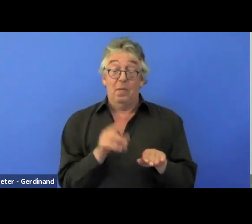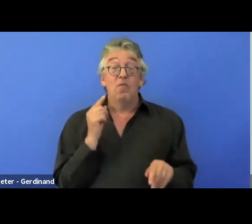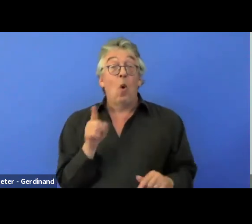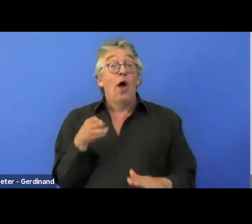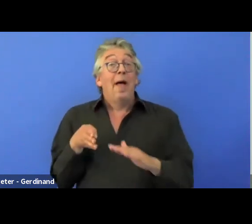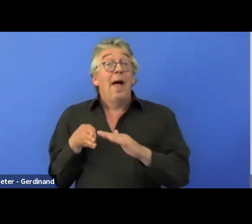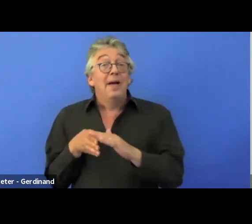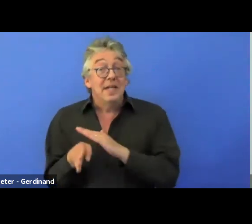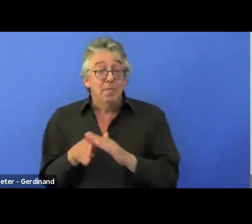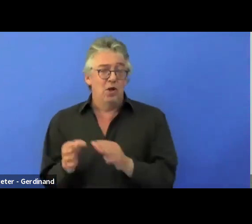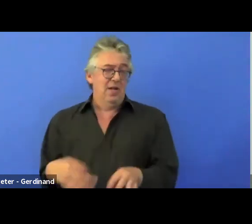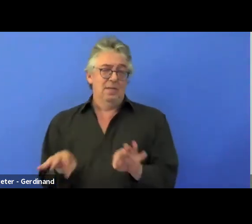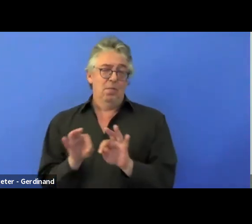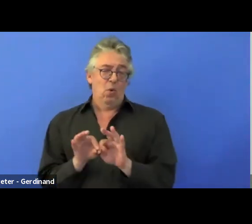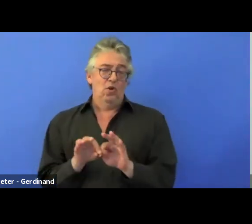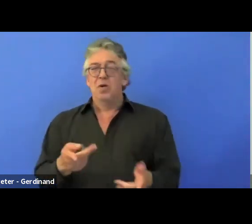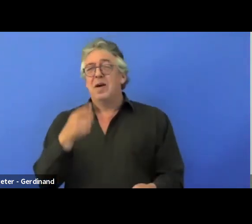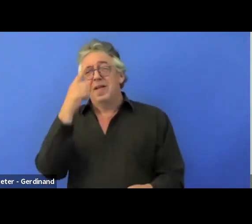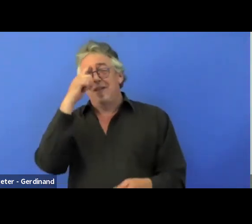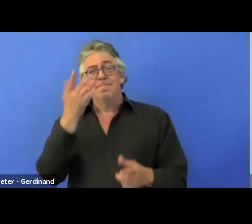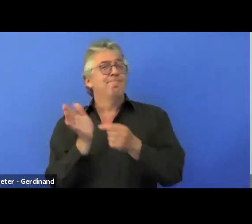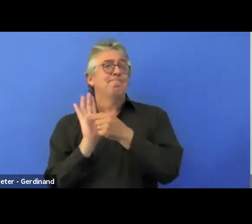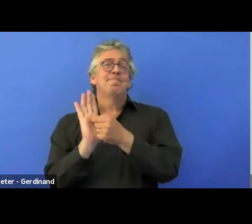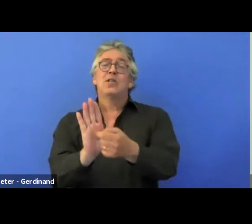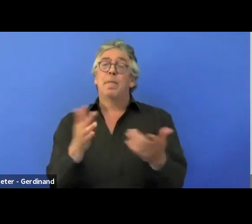because think of, for instance, of ramps.